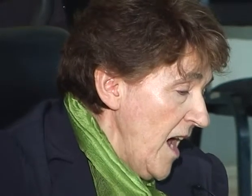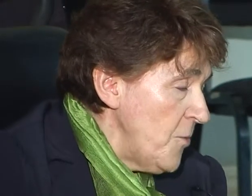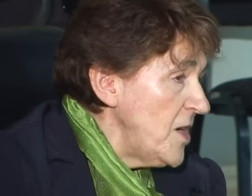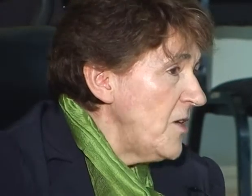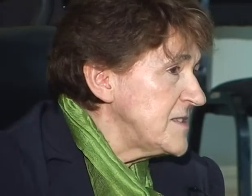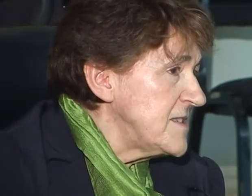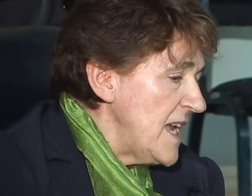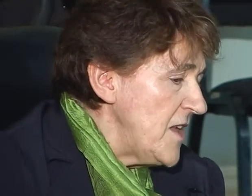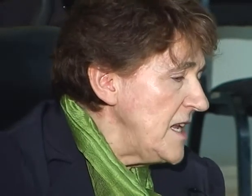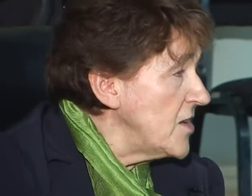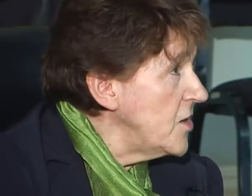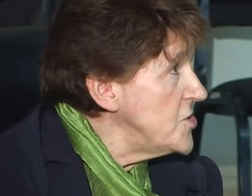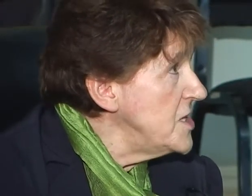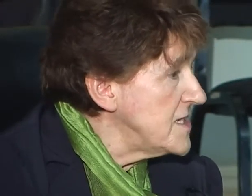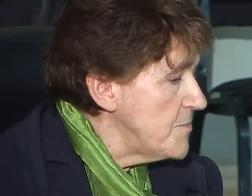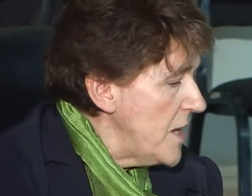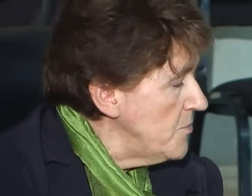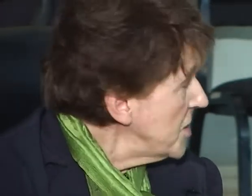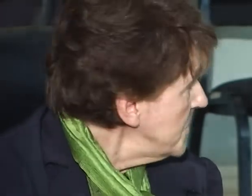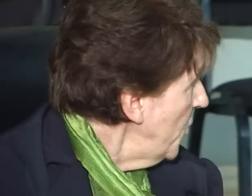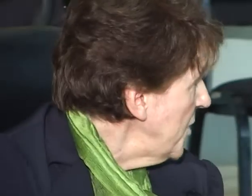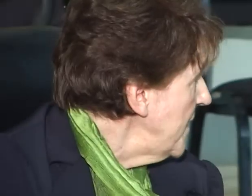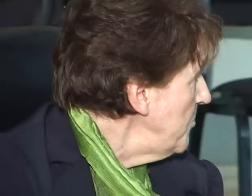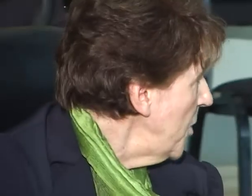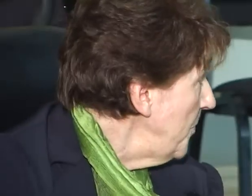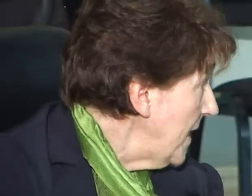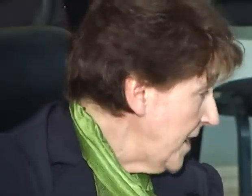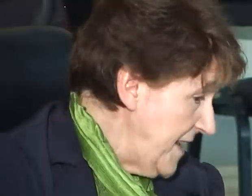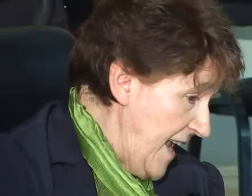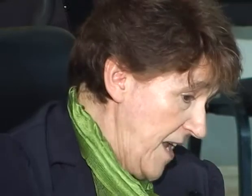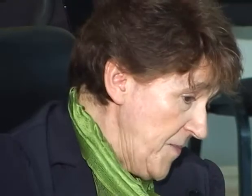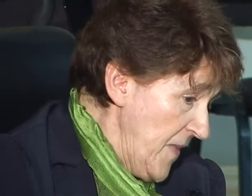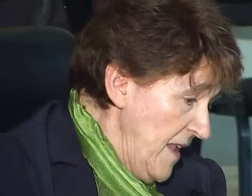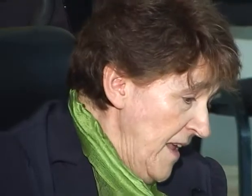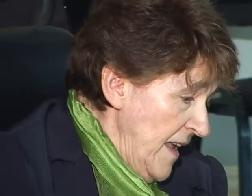I want to also say that inclusion is about much more than mobility.